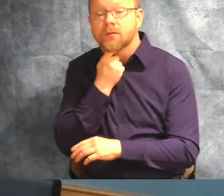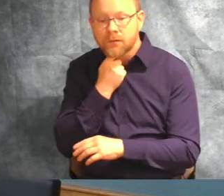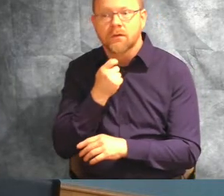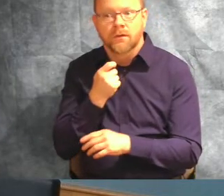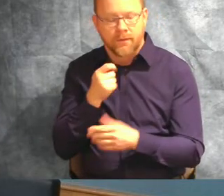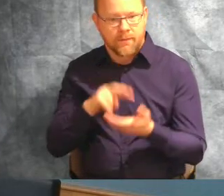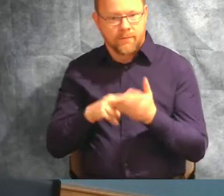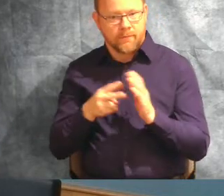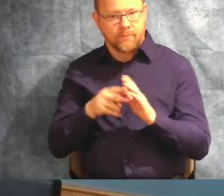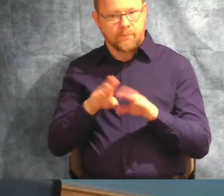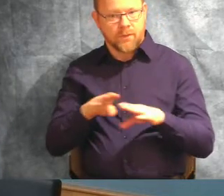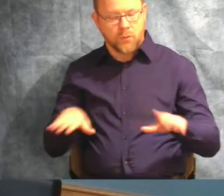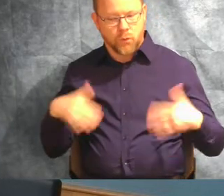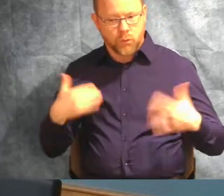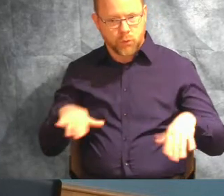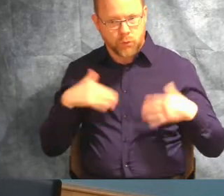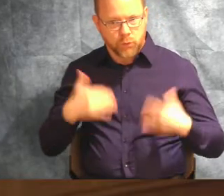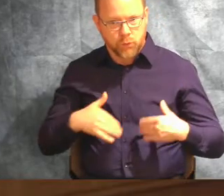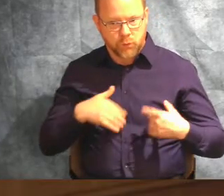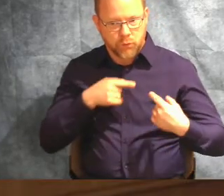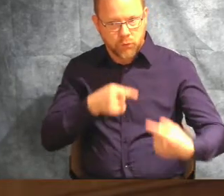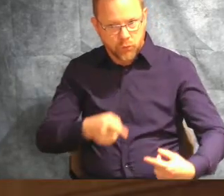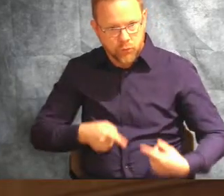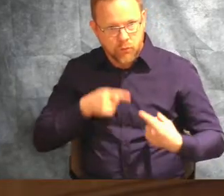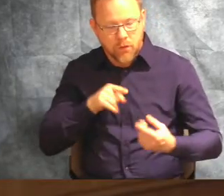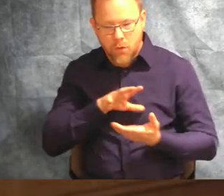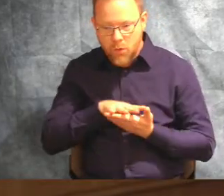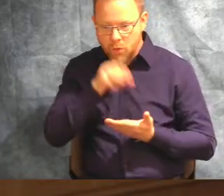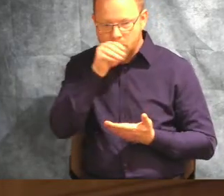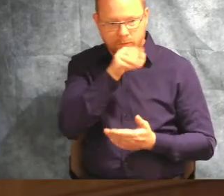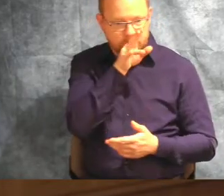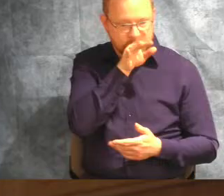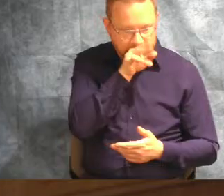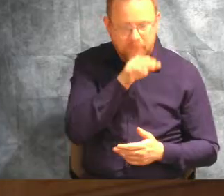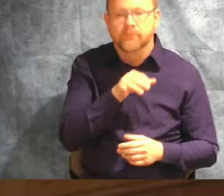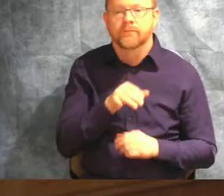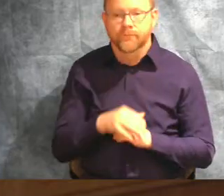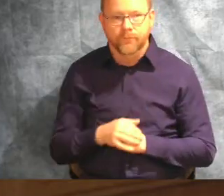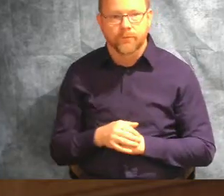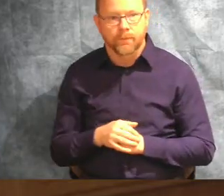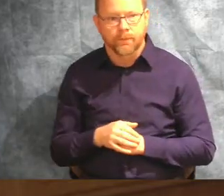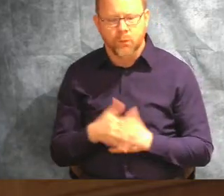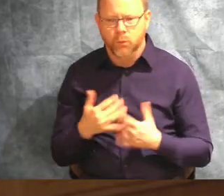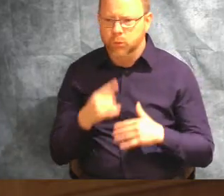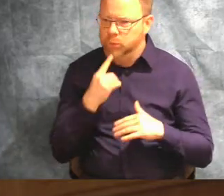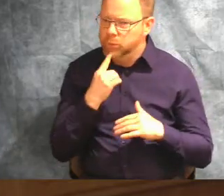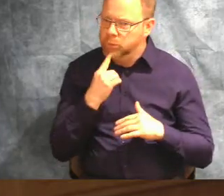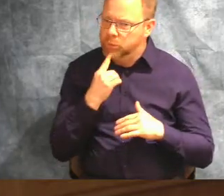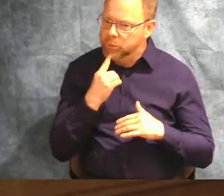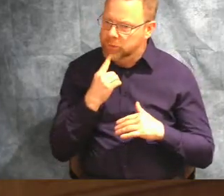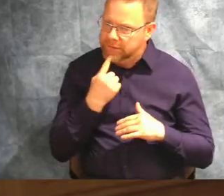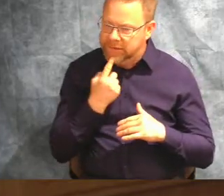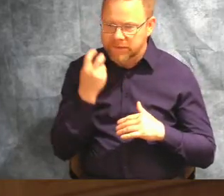to have significant difficulty learning to speak and is among the most severe speech deficits in